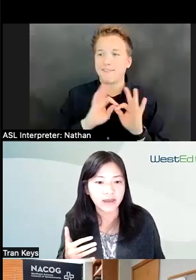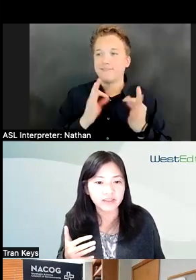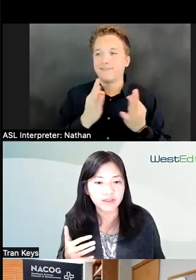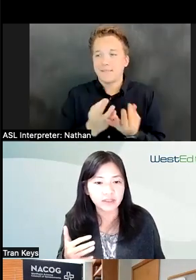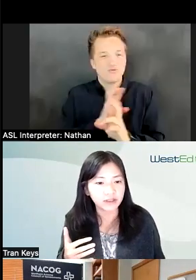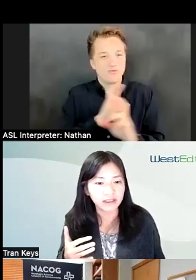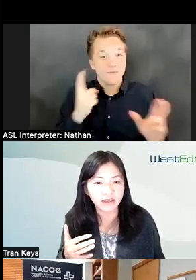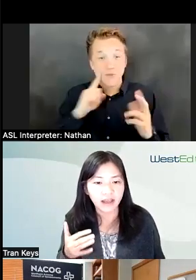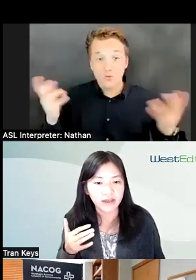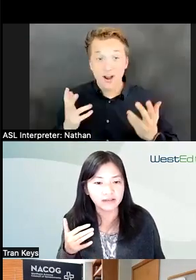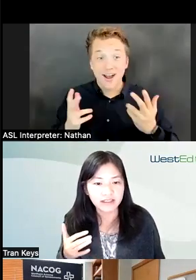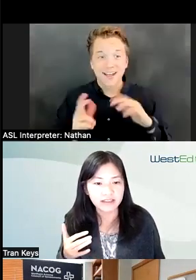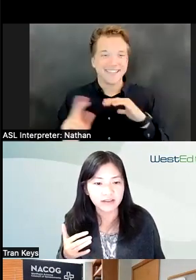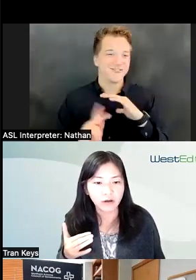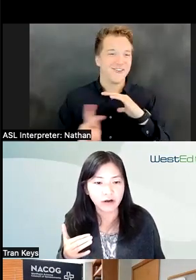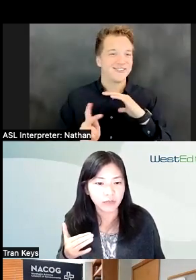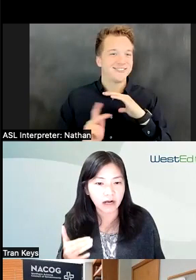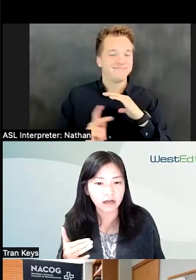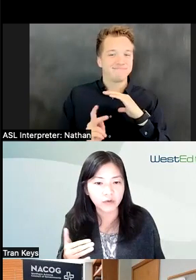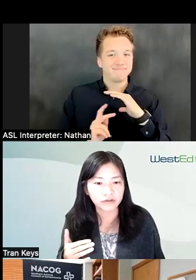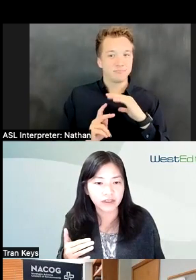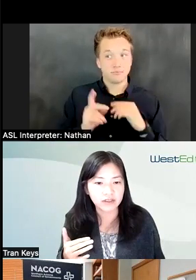That's specifically linked—their long-term outcome was linked to—Jennifer alluded to